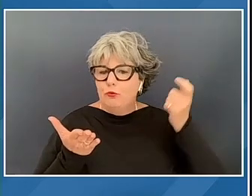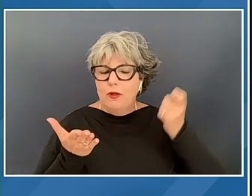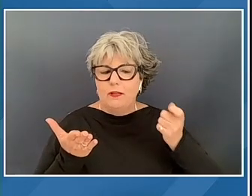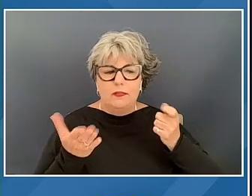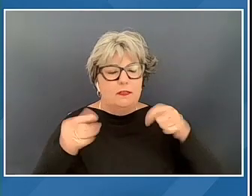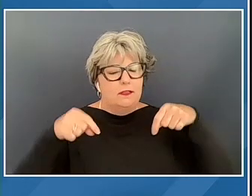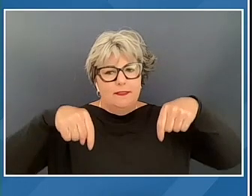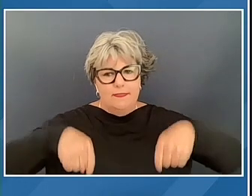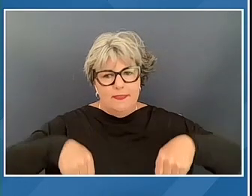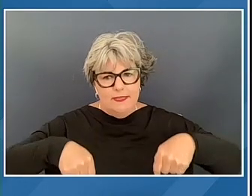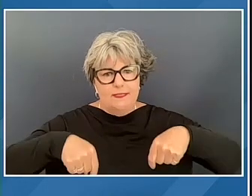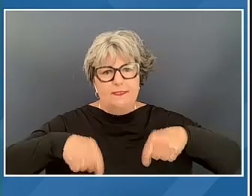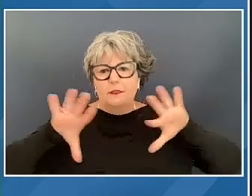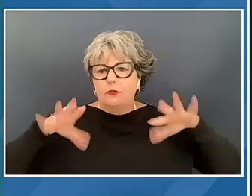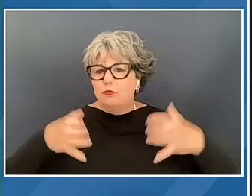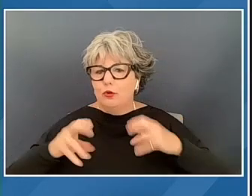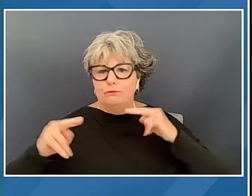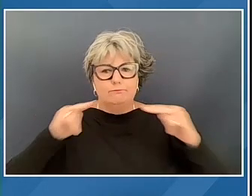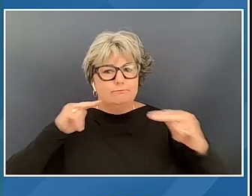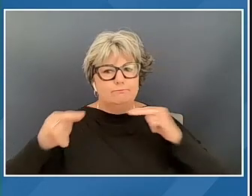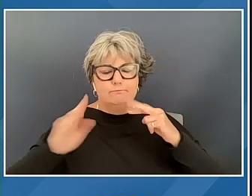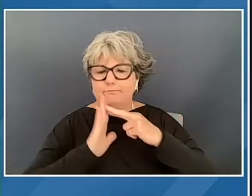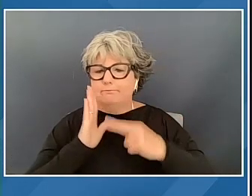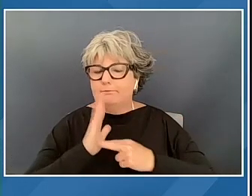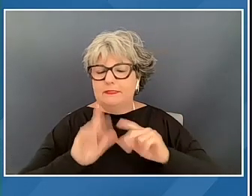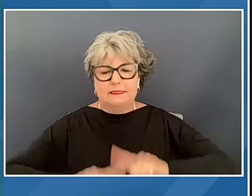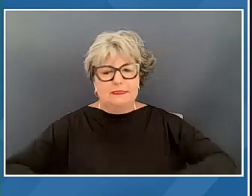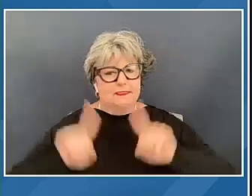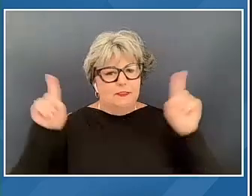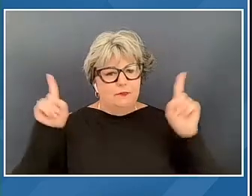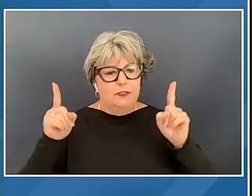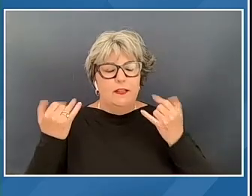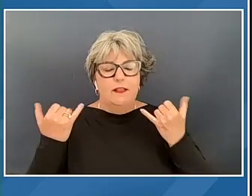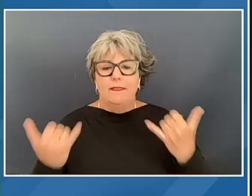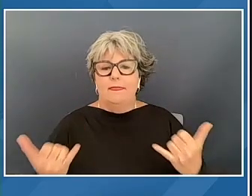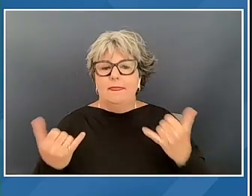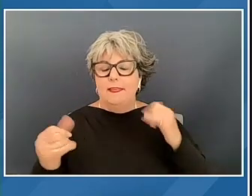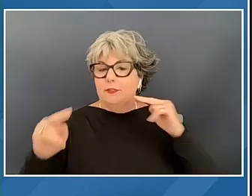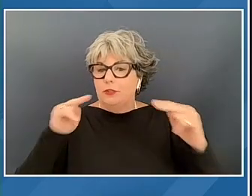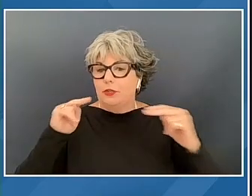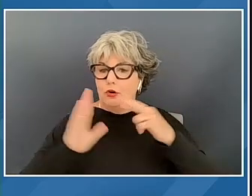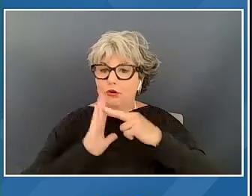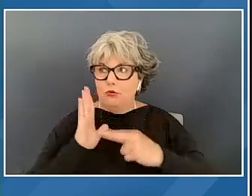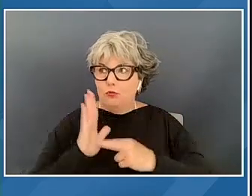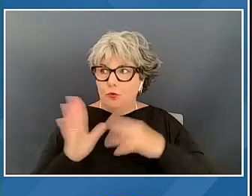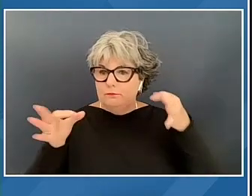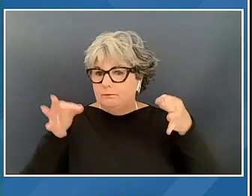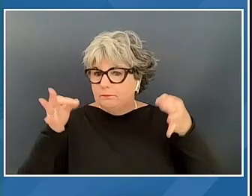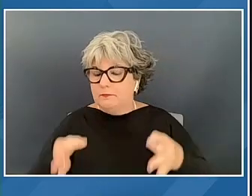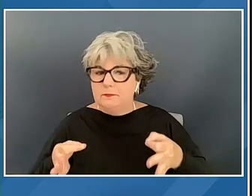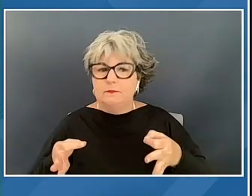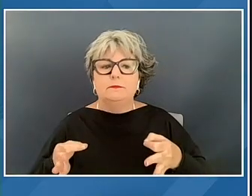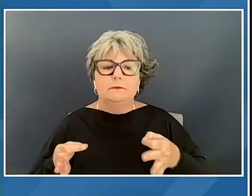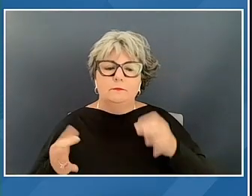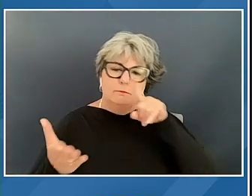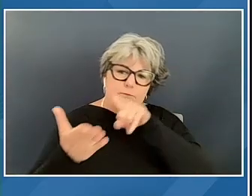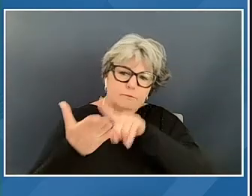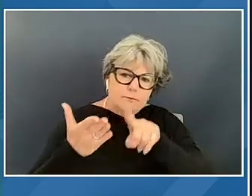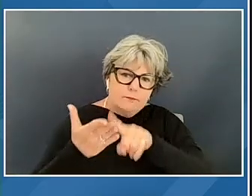particular negotiated rulemaking is about. This negotiated rulemaking is specifically to look at the section in the statute